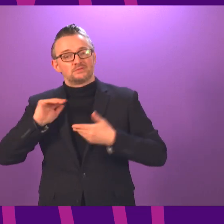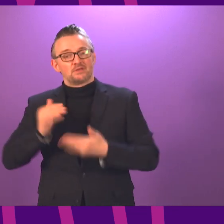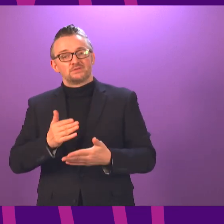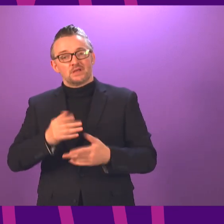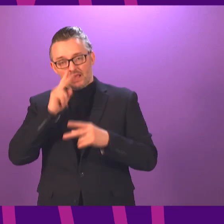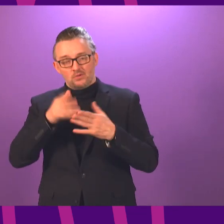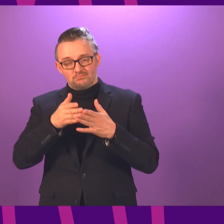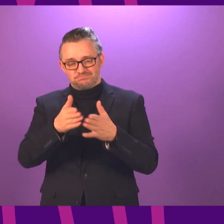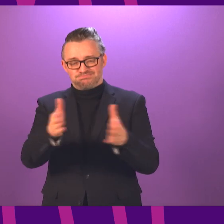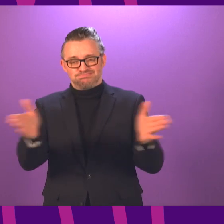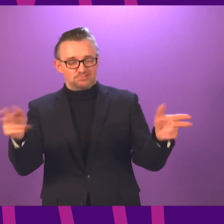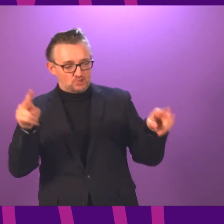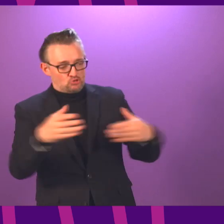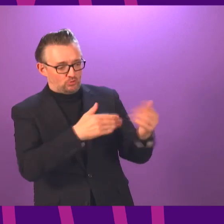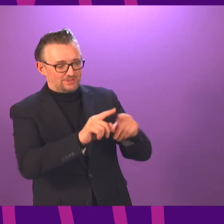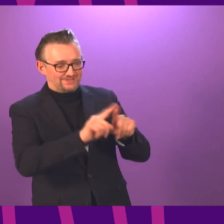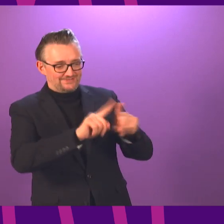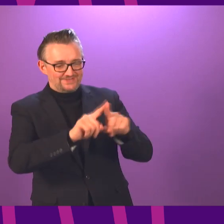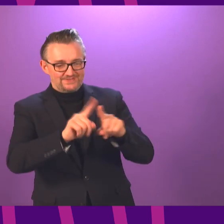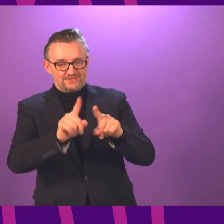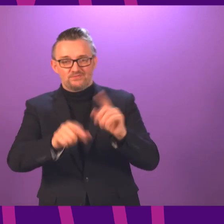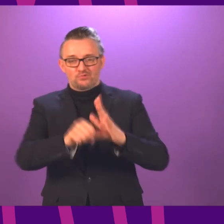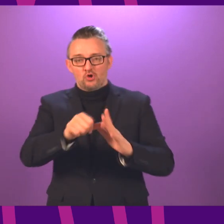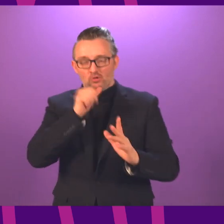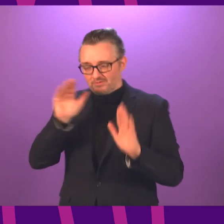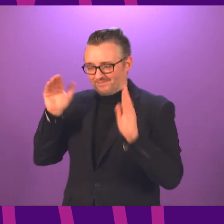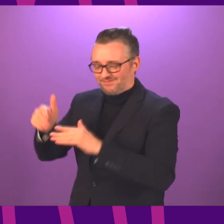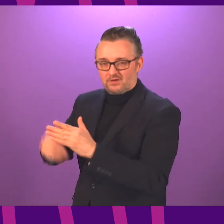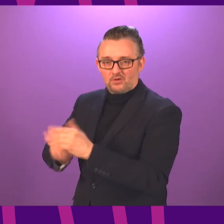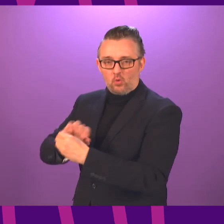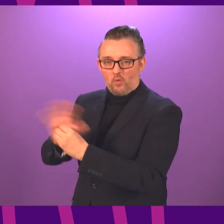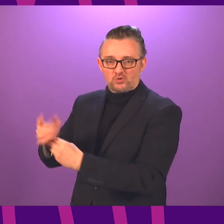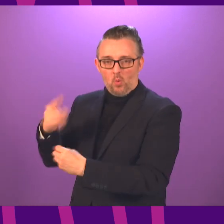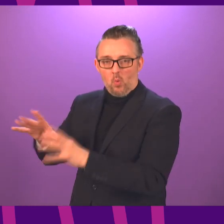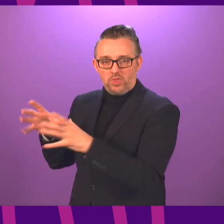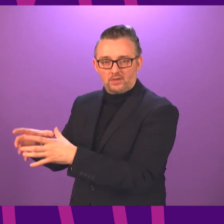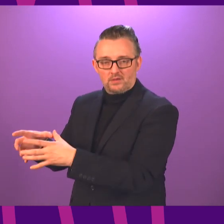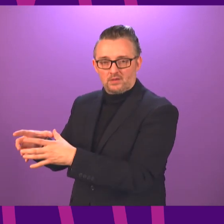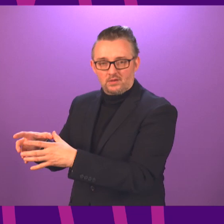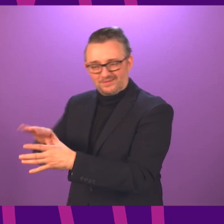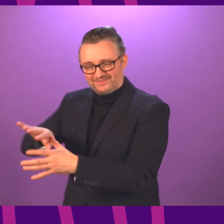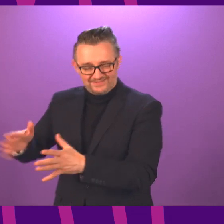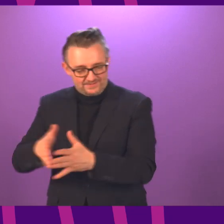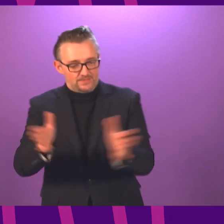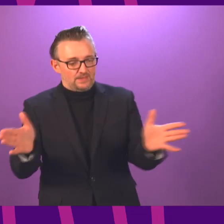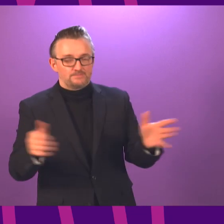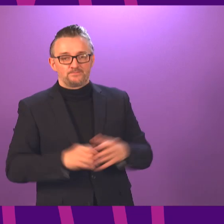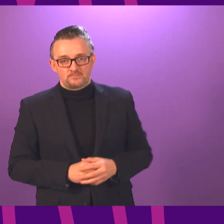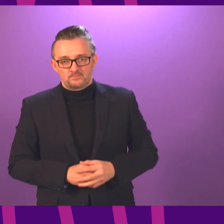wide variety of needs and that does not have such a significant part of its capacity dedicated to dealing with Covid.